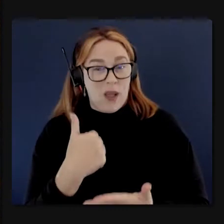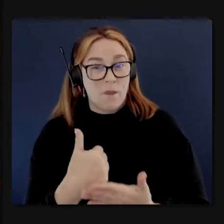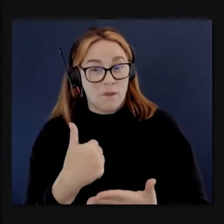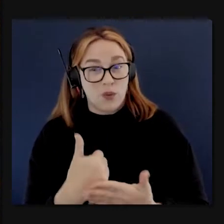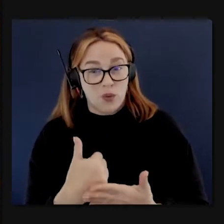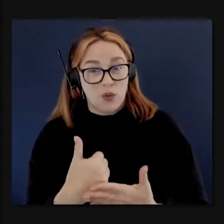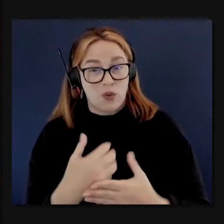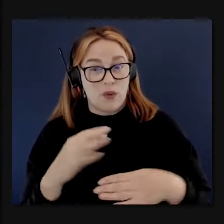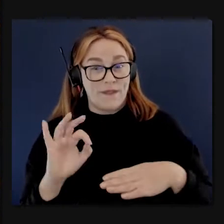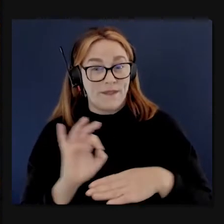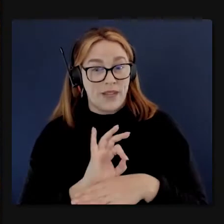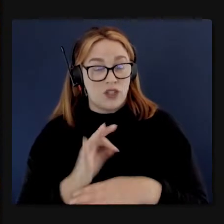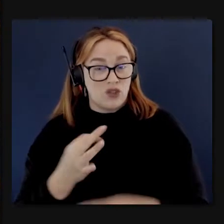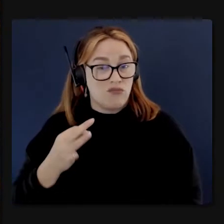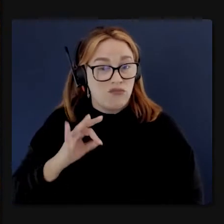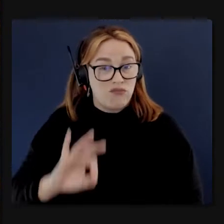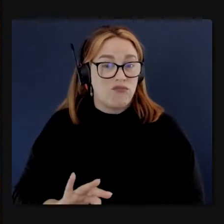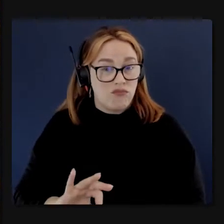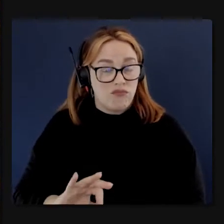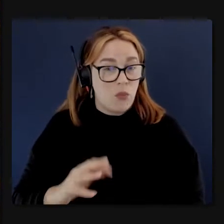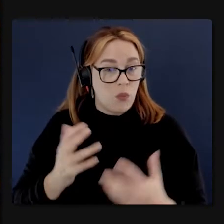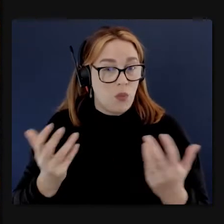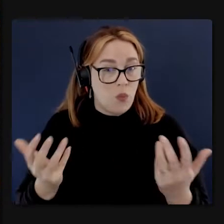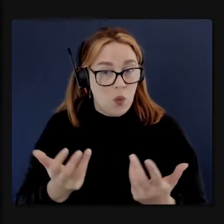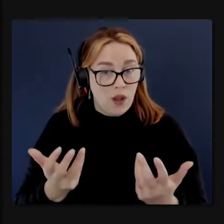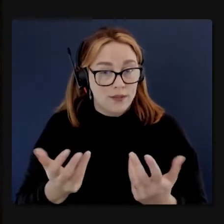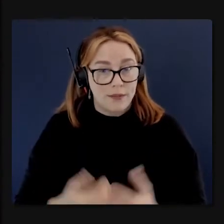Another helpful feature in Simplygon is our bone reduction tool.